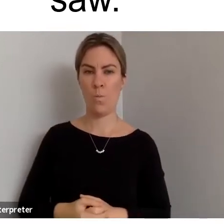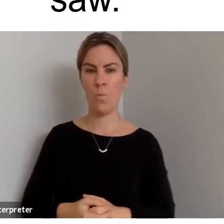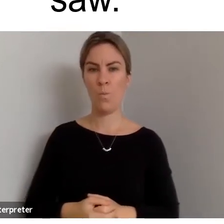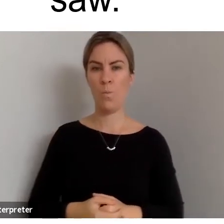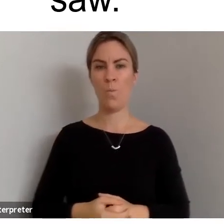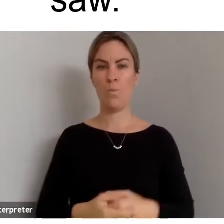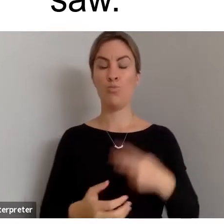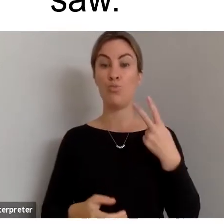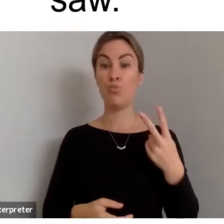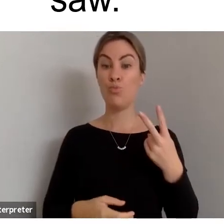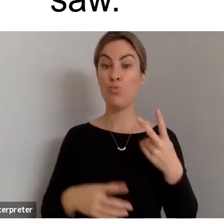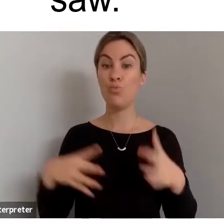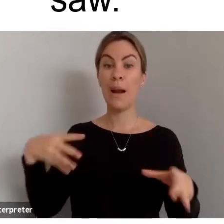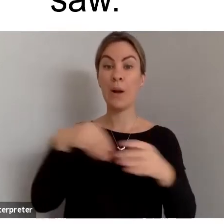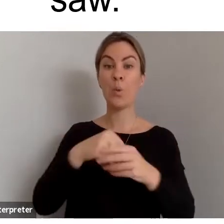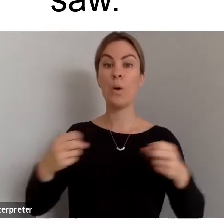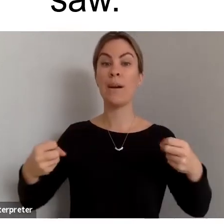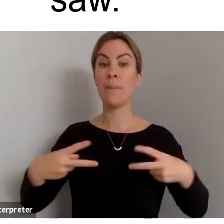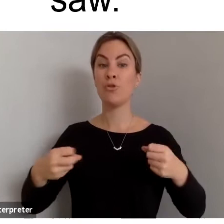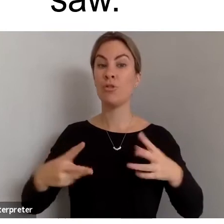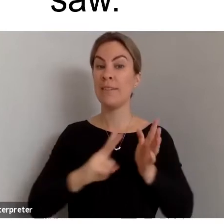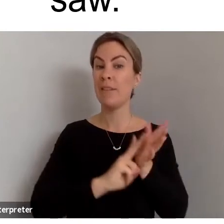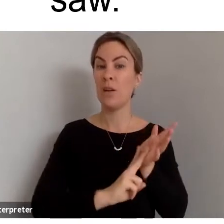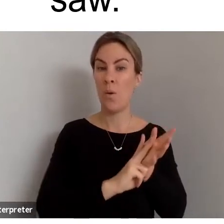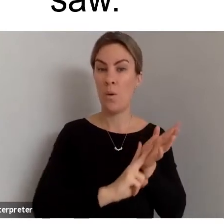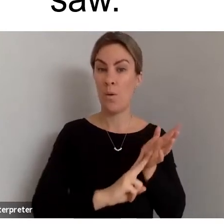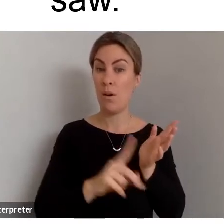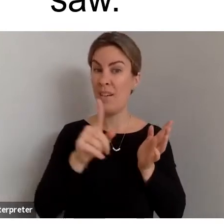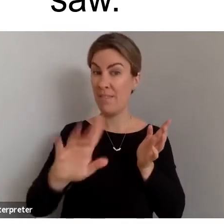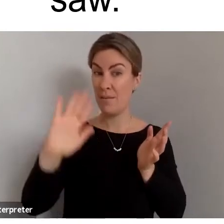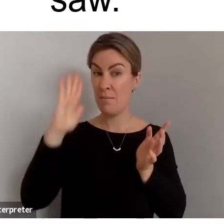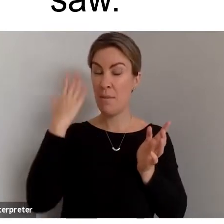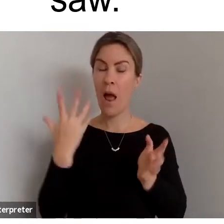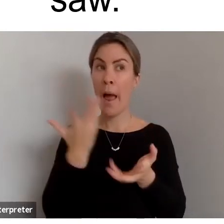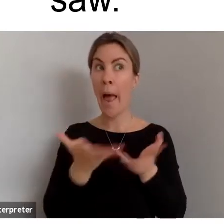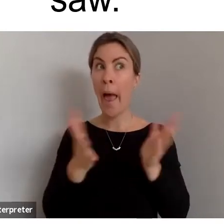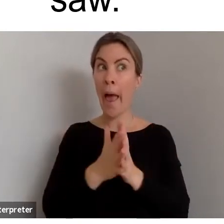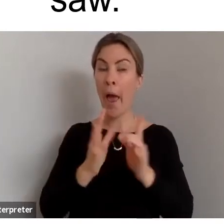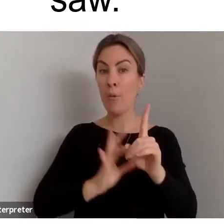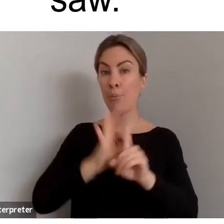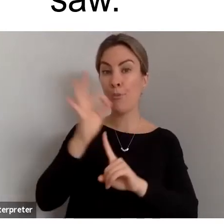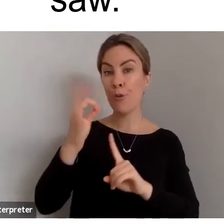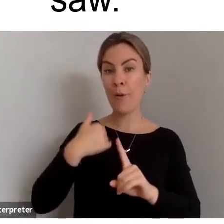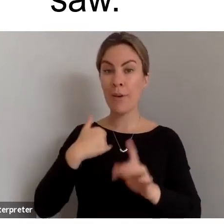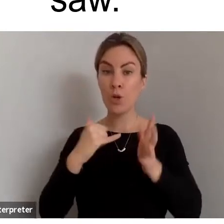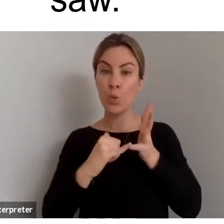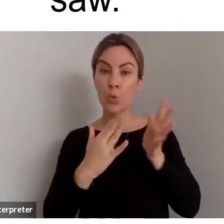If you have ever typed into Google "How do you help with YouTube videos? " It will come up with this.